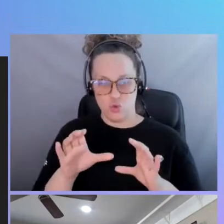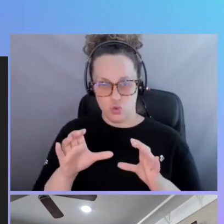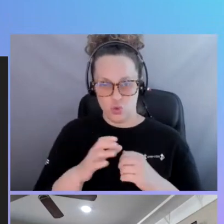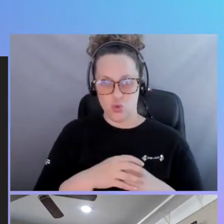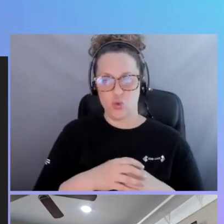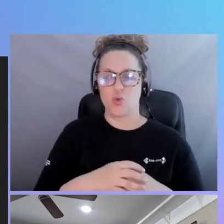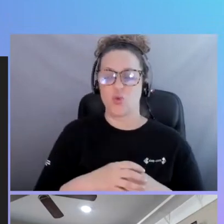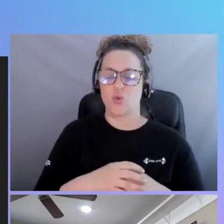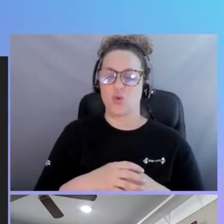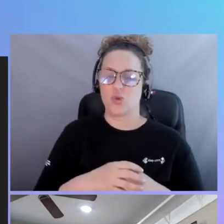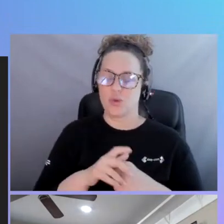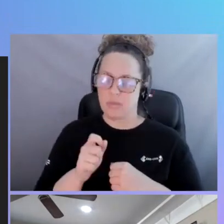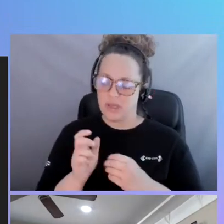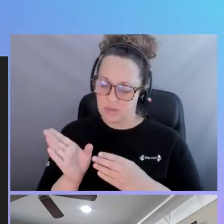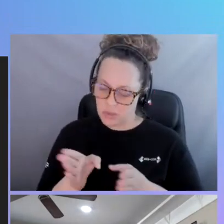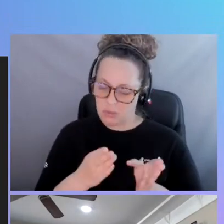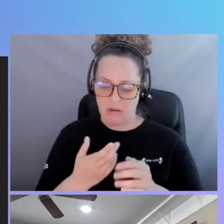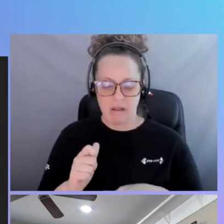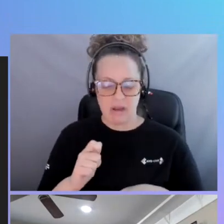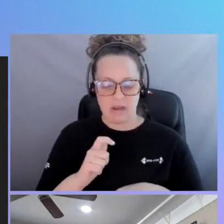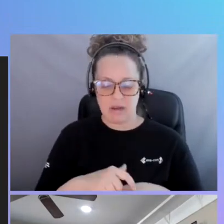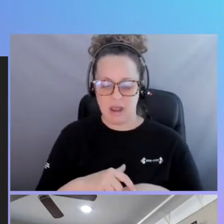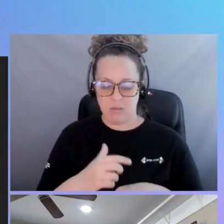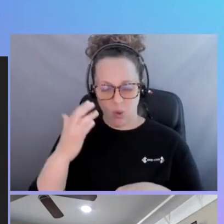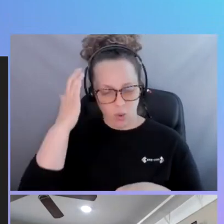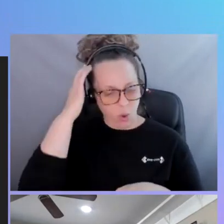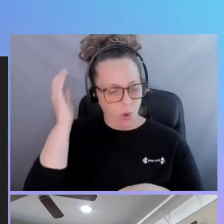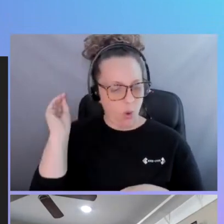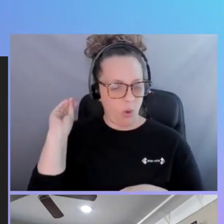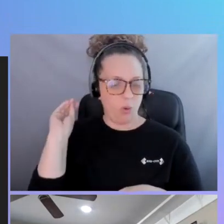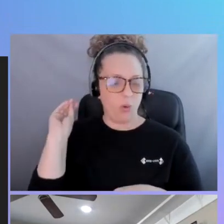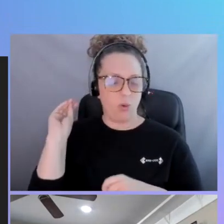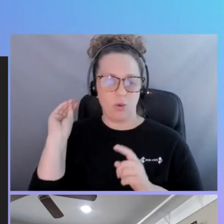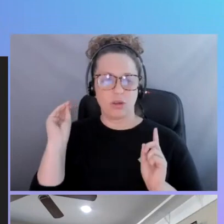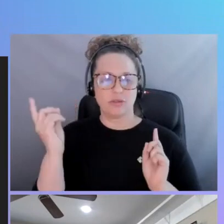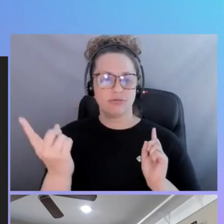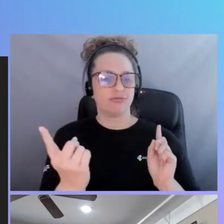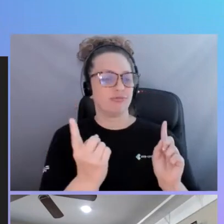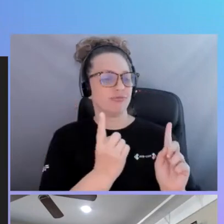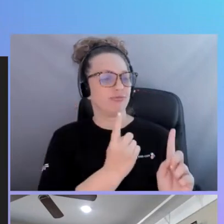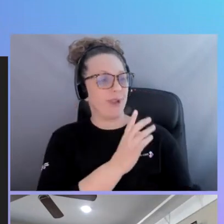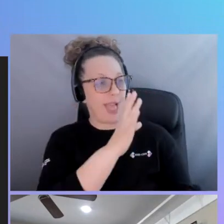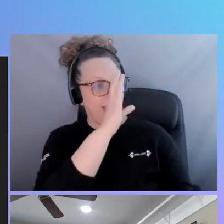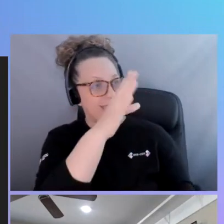any time. And you're walking in the hallway, you're on a you're